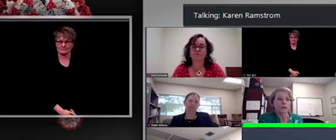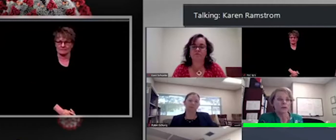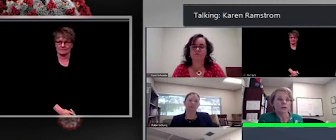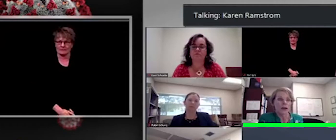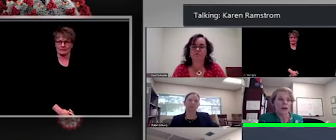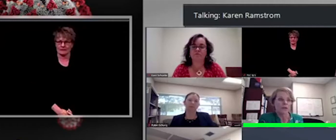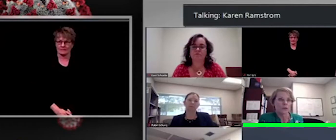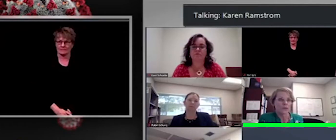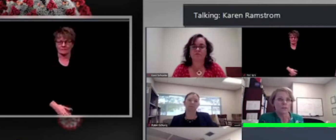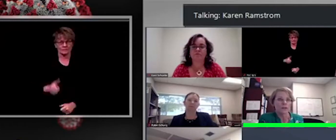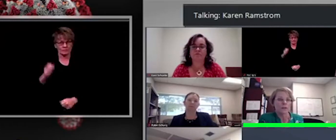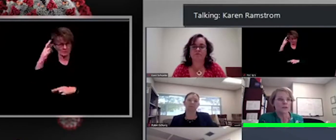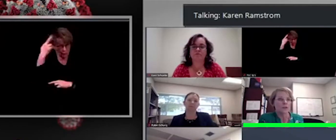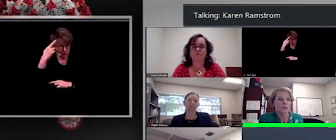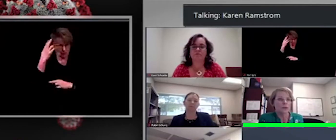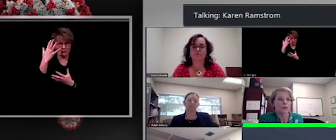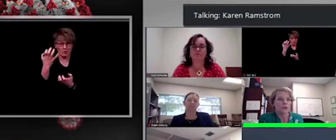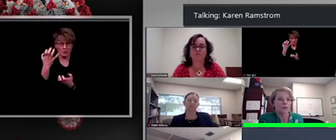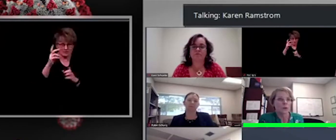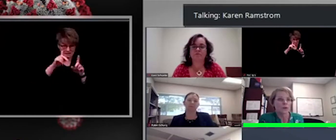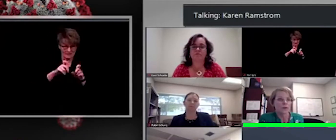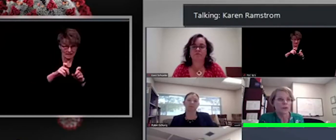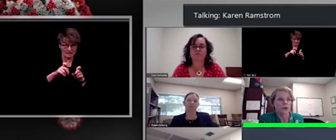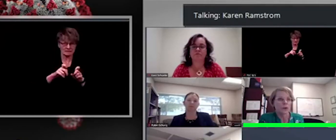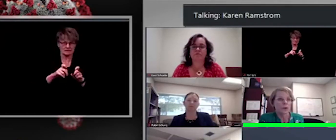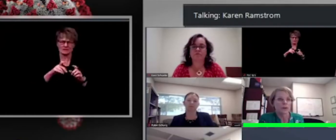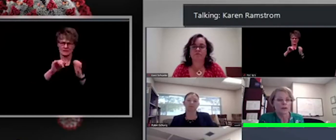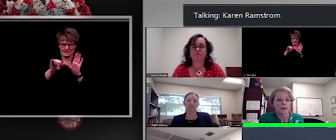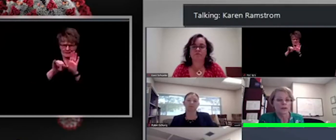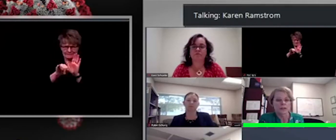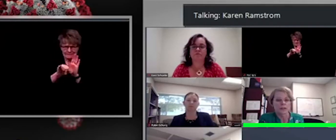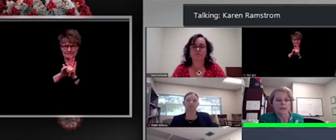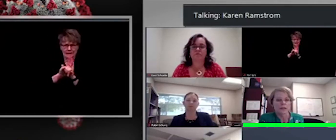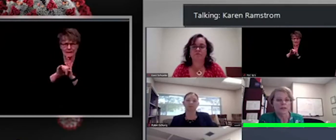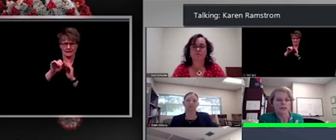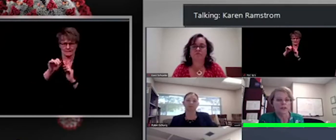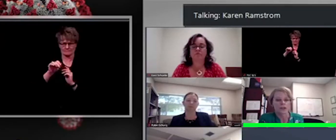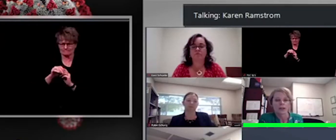or have no symptoms. An individual won't even know that they have contracted the infection